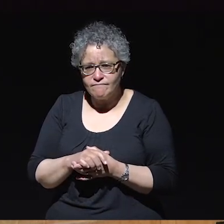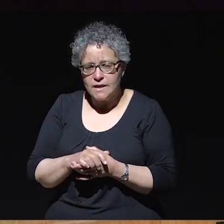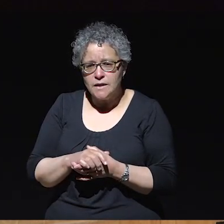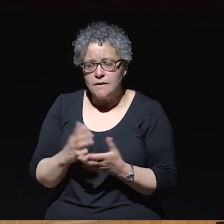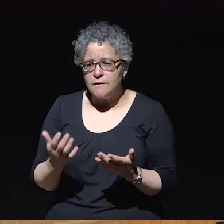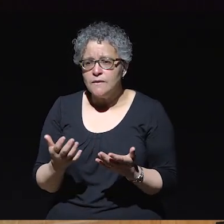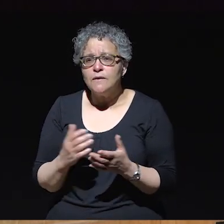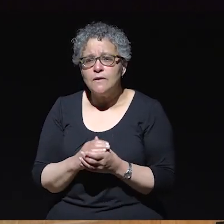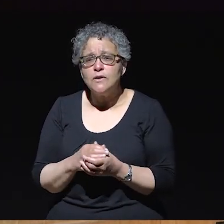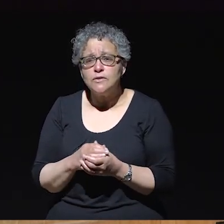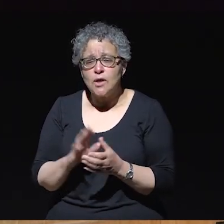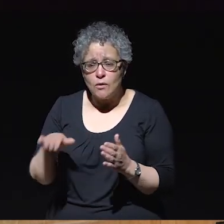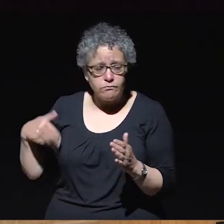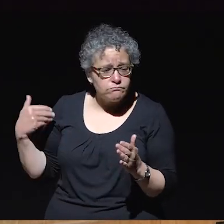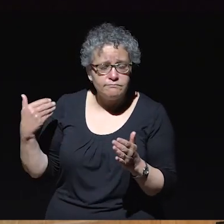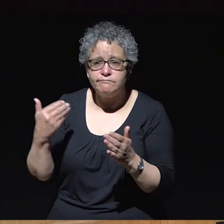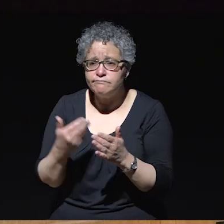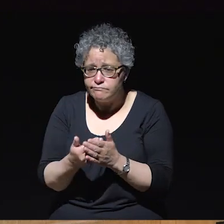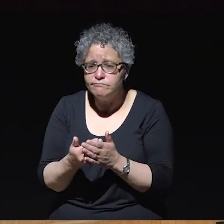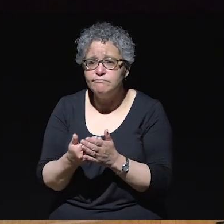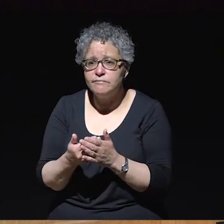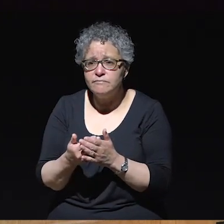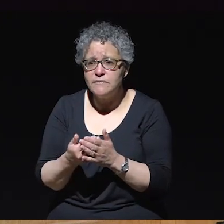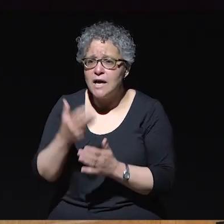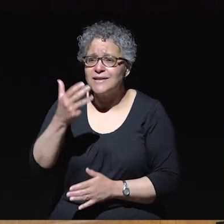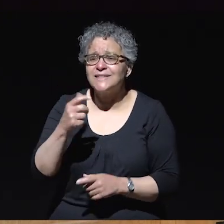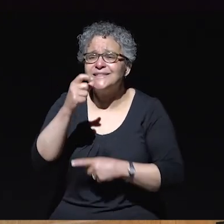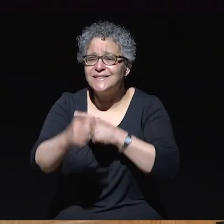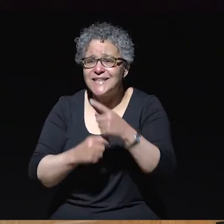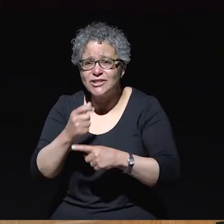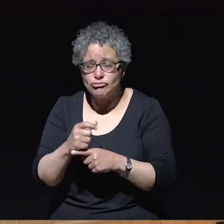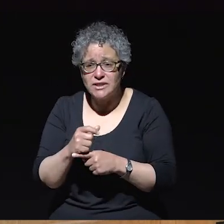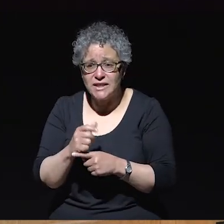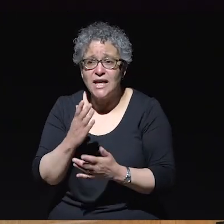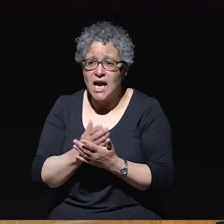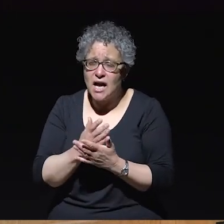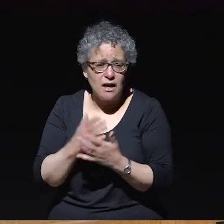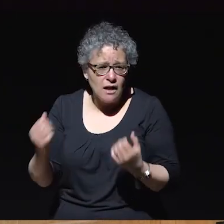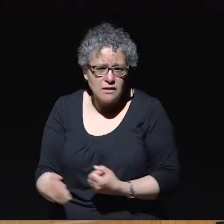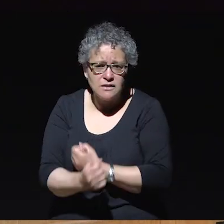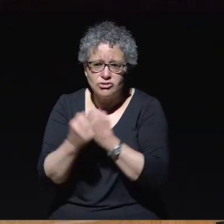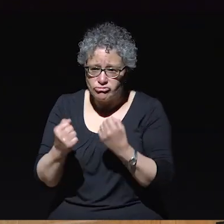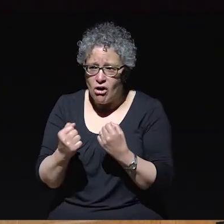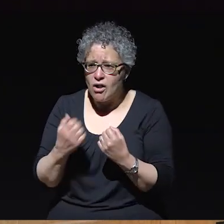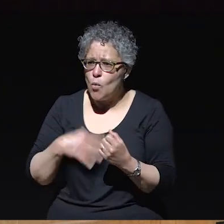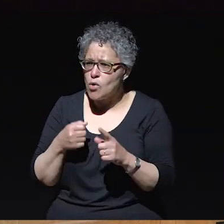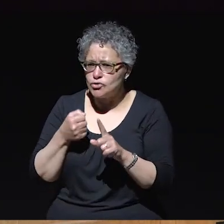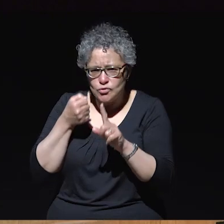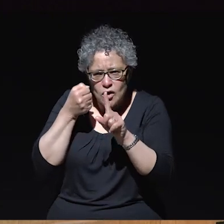So that by the time we get into the 19th century, really, there is this very strong promoting of British art